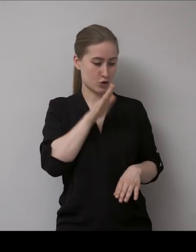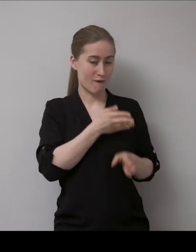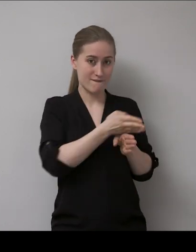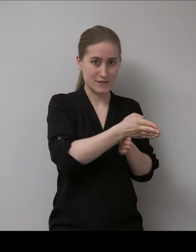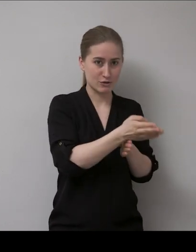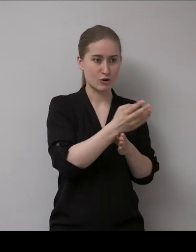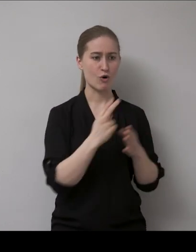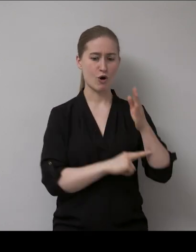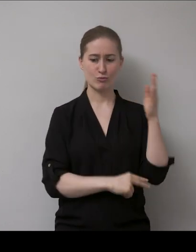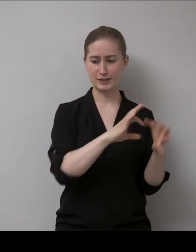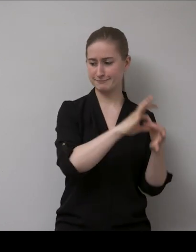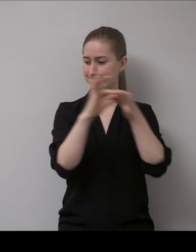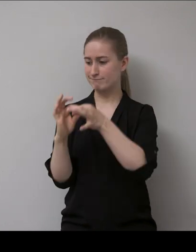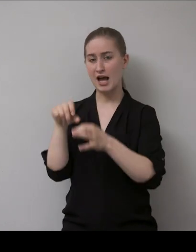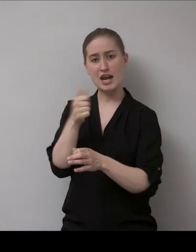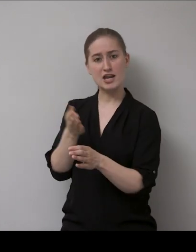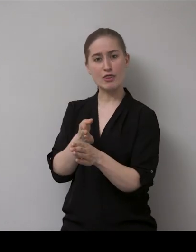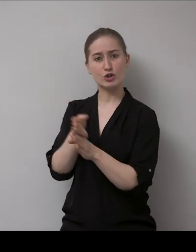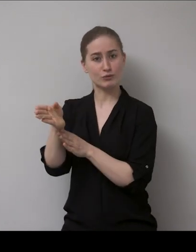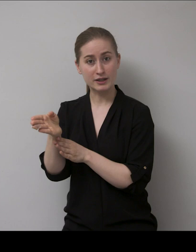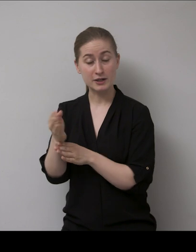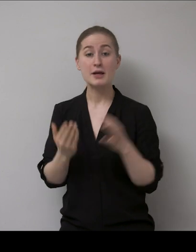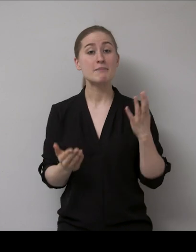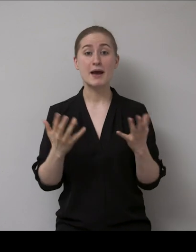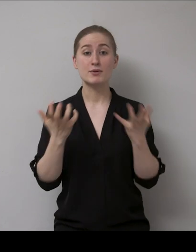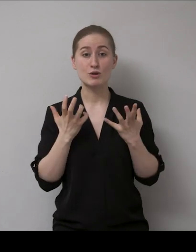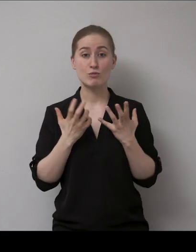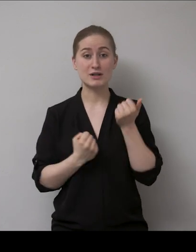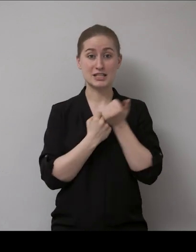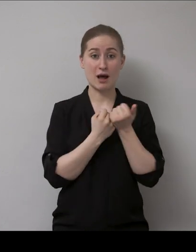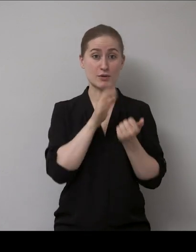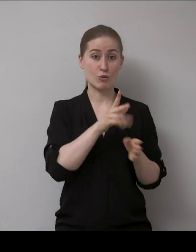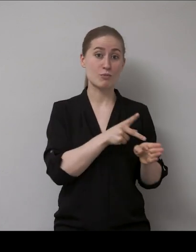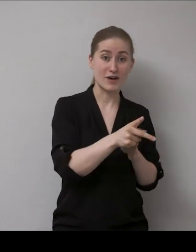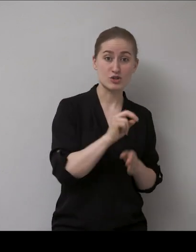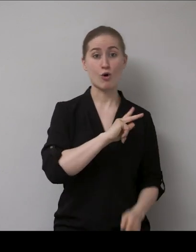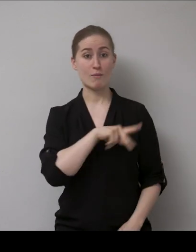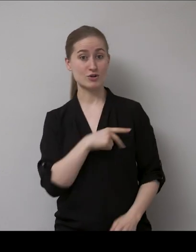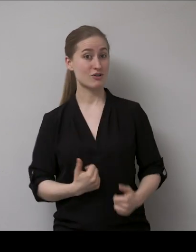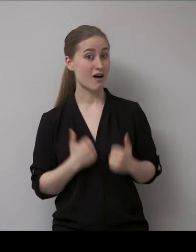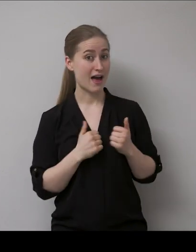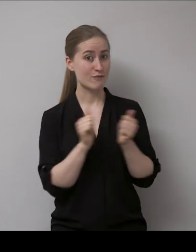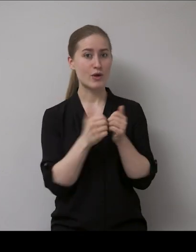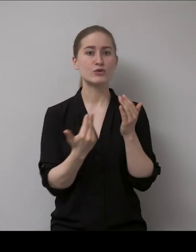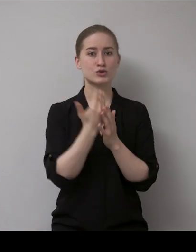or build bridges to a new career. Or maybe you want to compliment your professional or personal life with new knowledge.